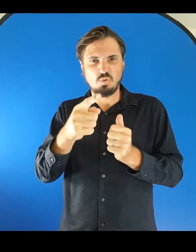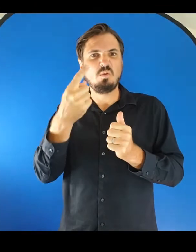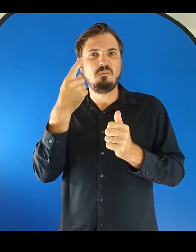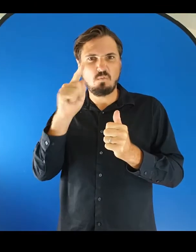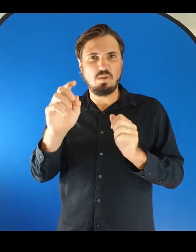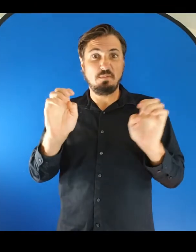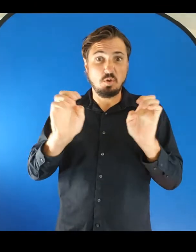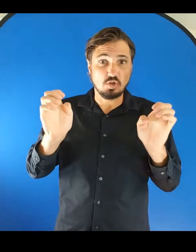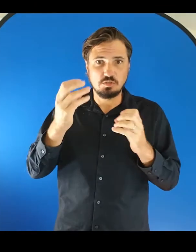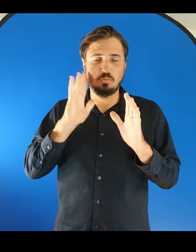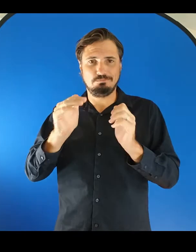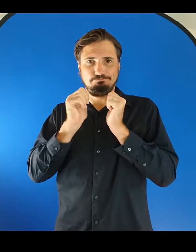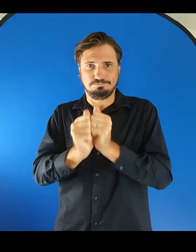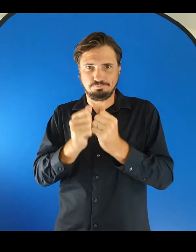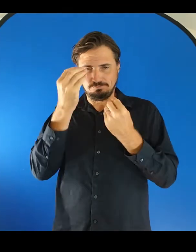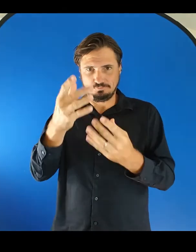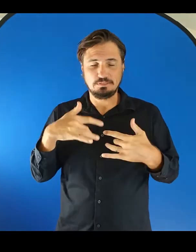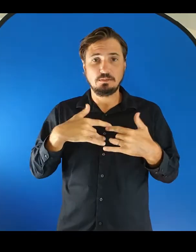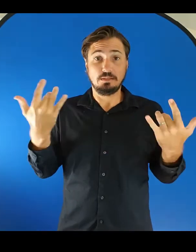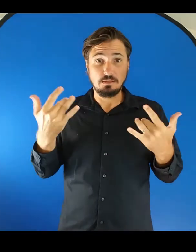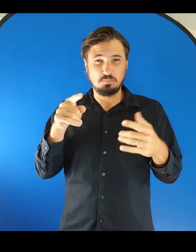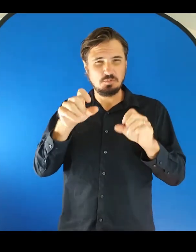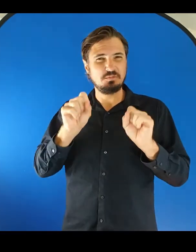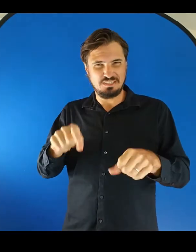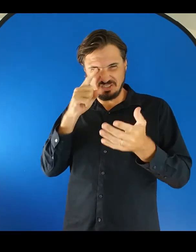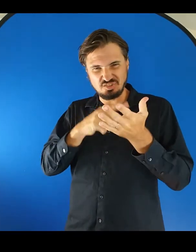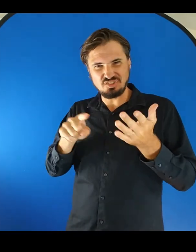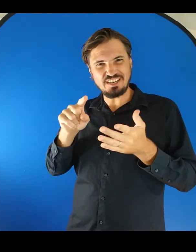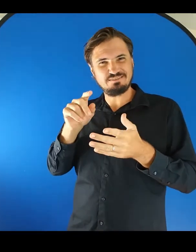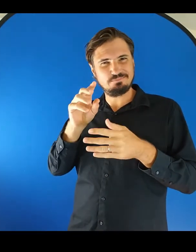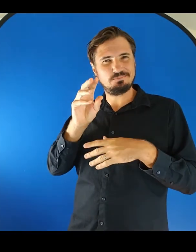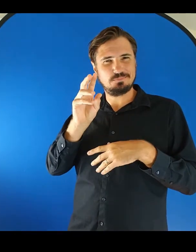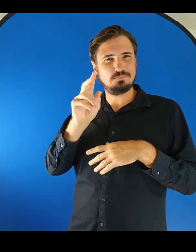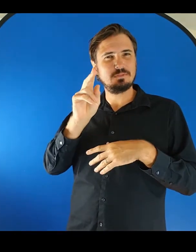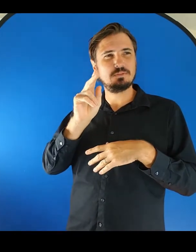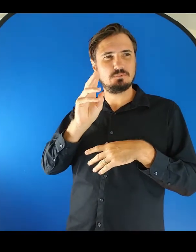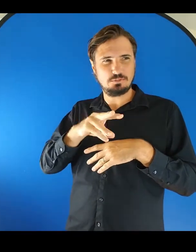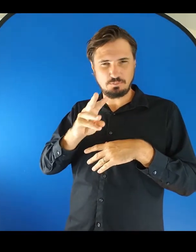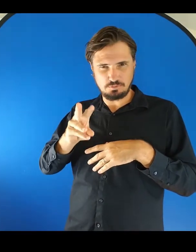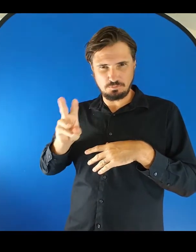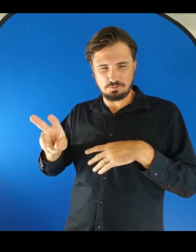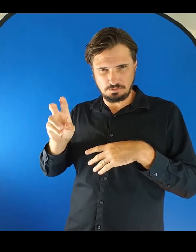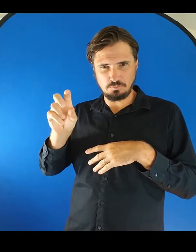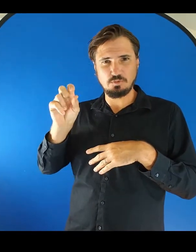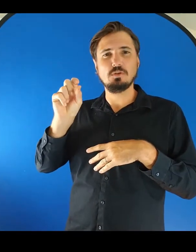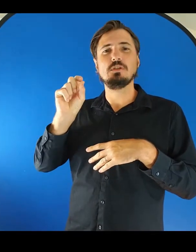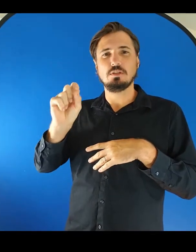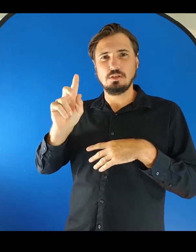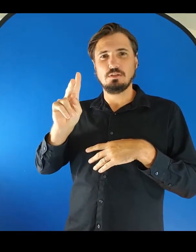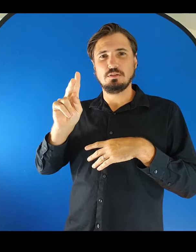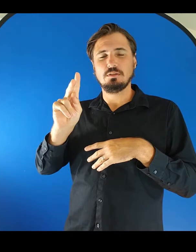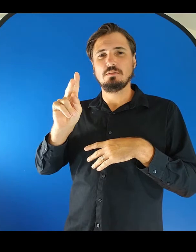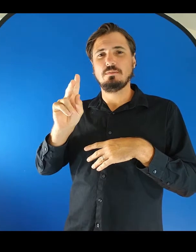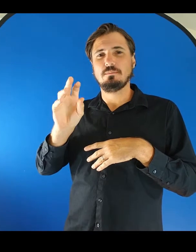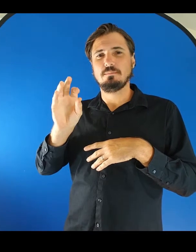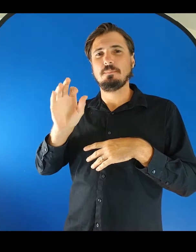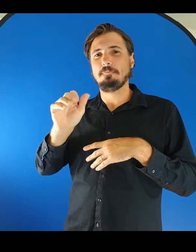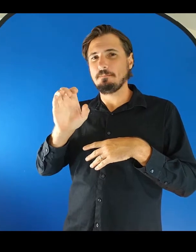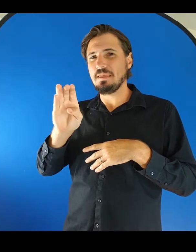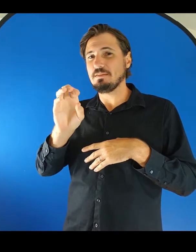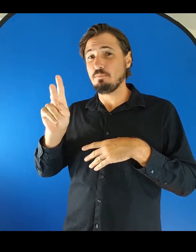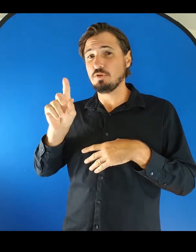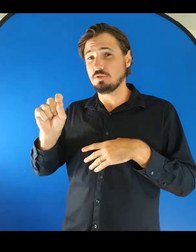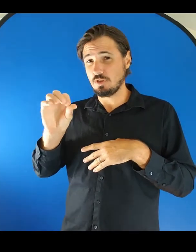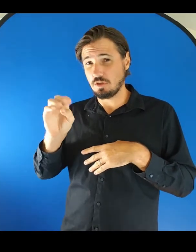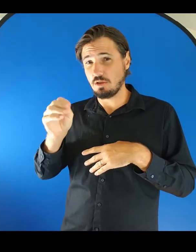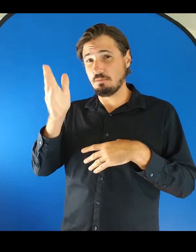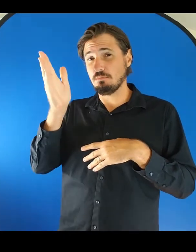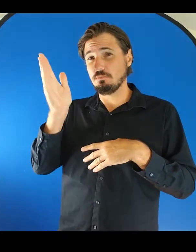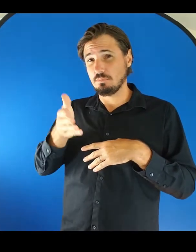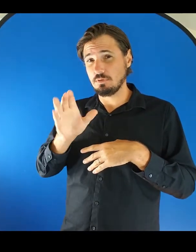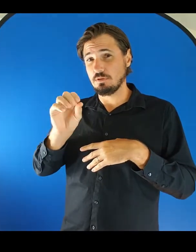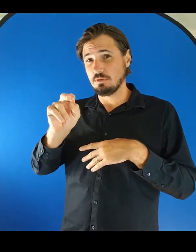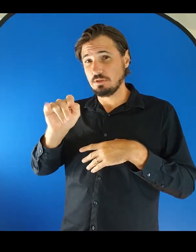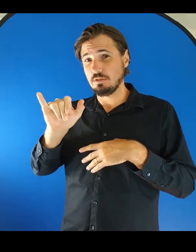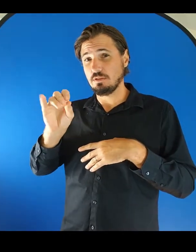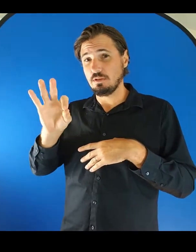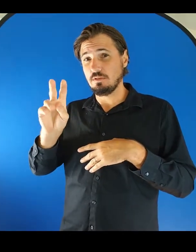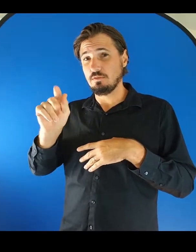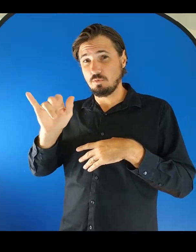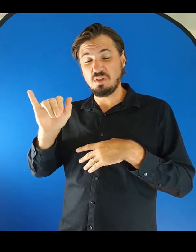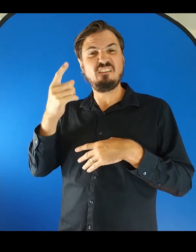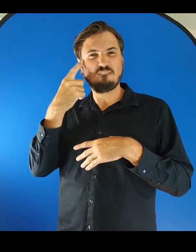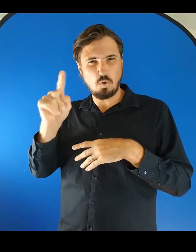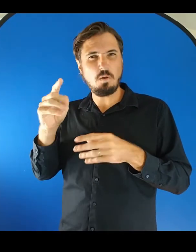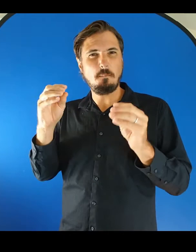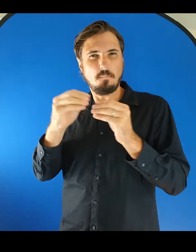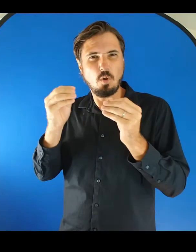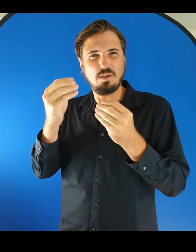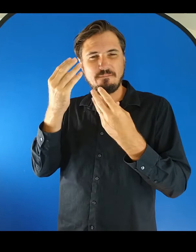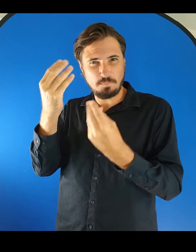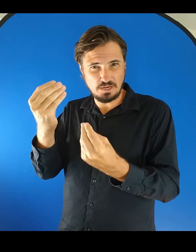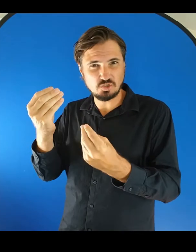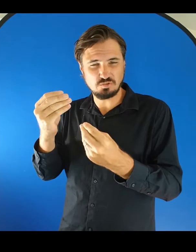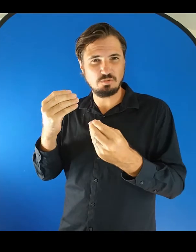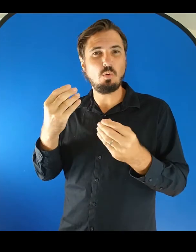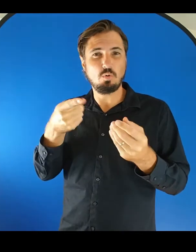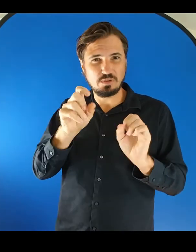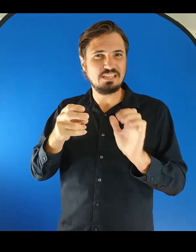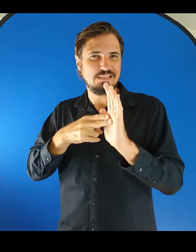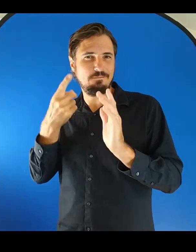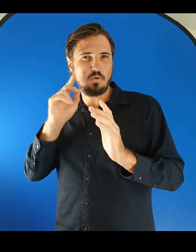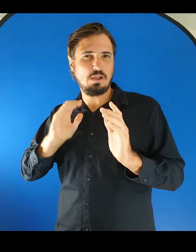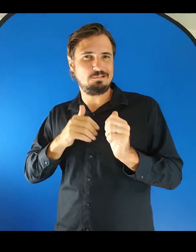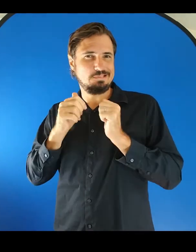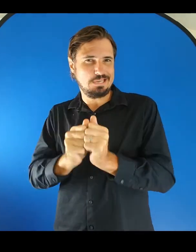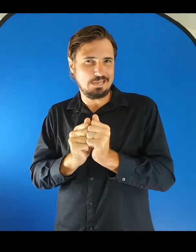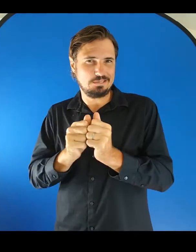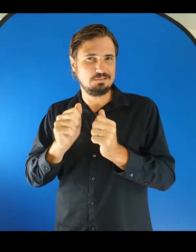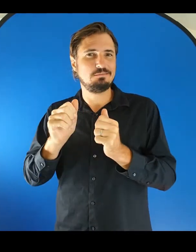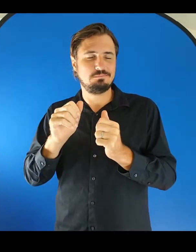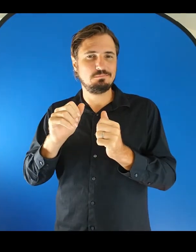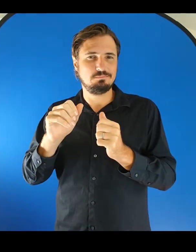Updates will also be posted in real time on our official County of Kaua‘i Facebook page at www.facebook.com/CountyofKauai. Please stay informed and be safe, Kaua‘i and Ni‘ihau!